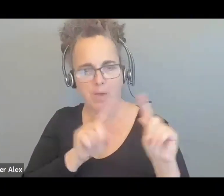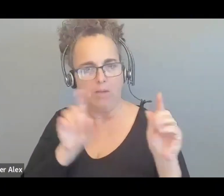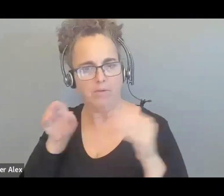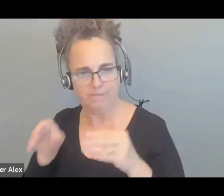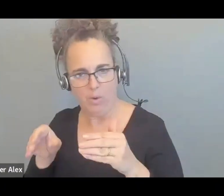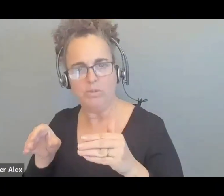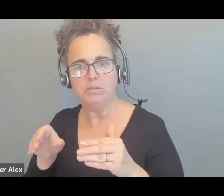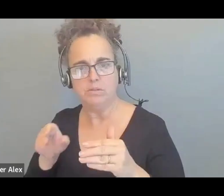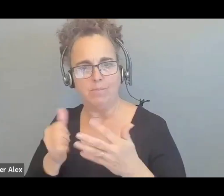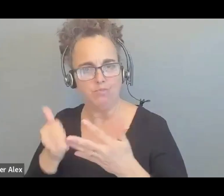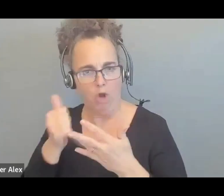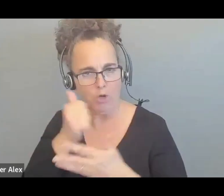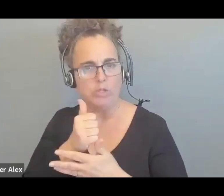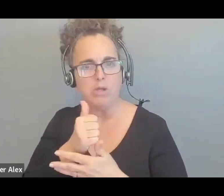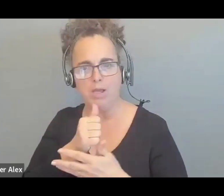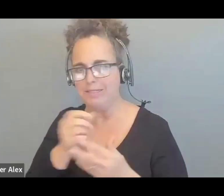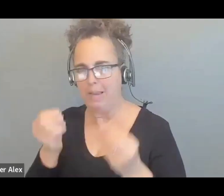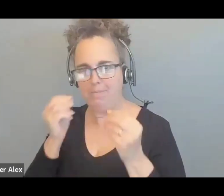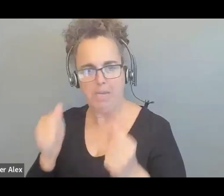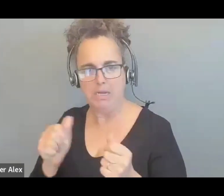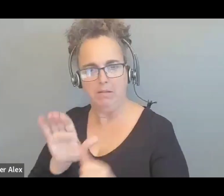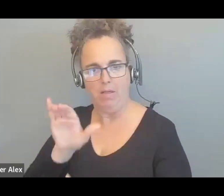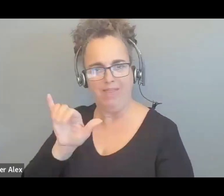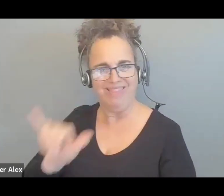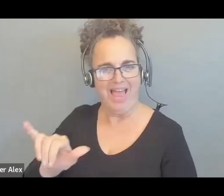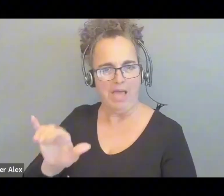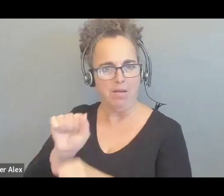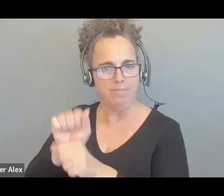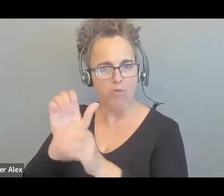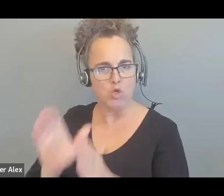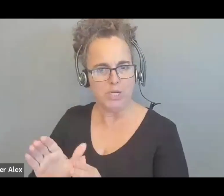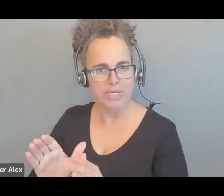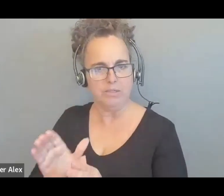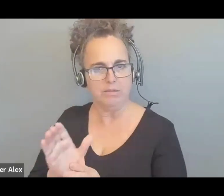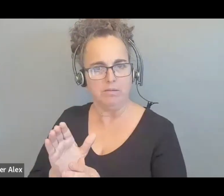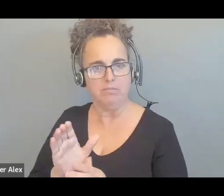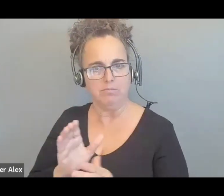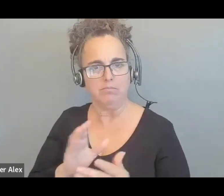prioritizing immediately the impact of an employee with a disability.